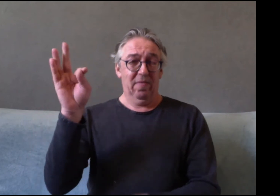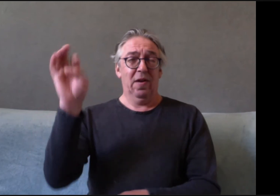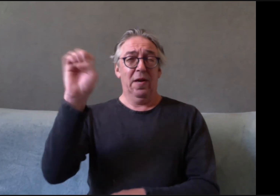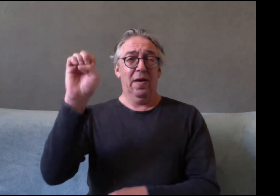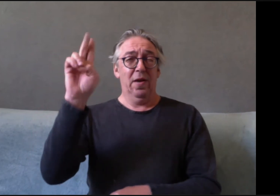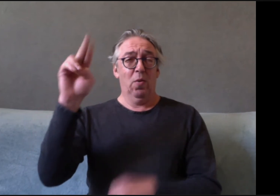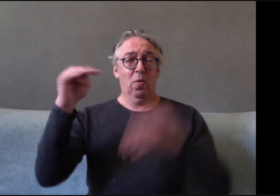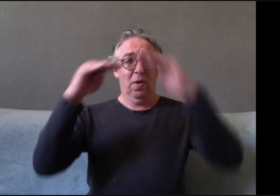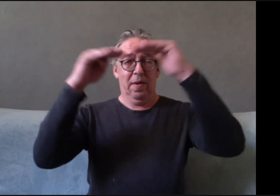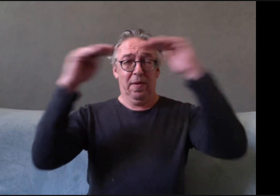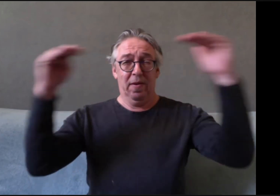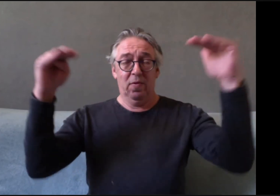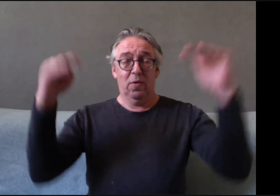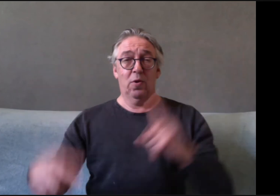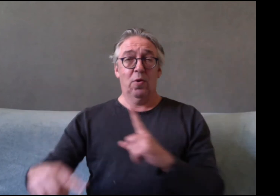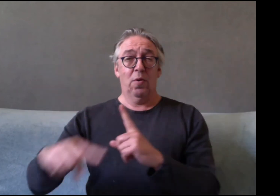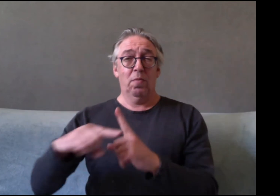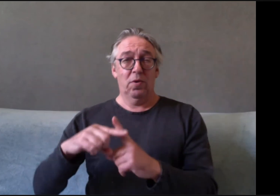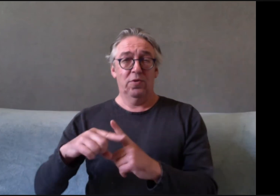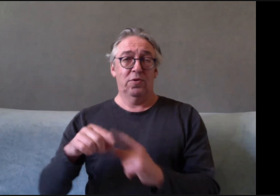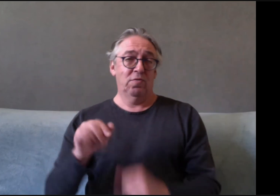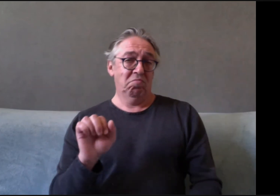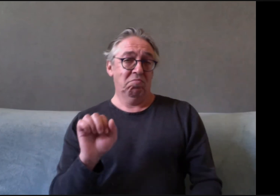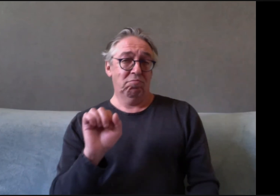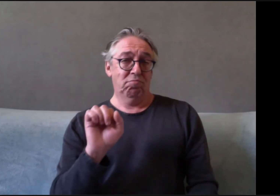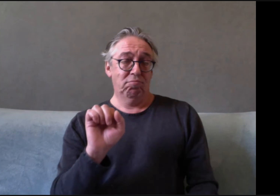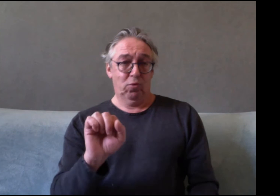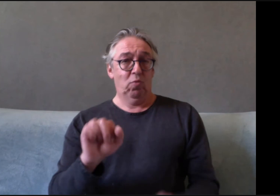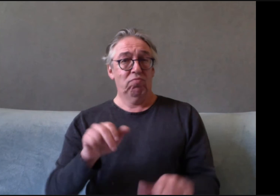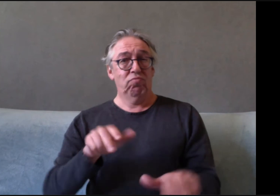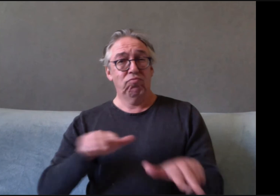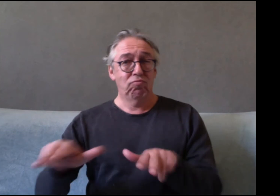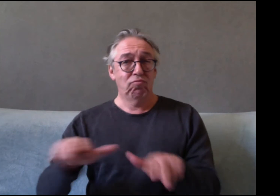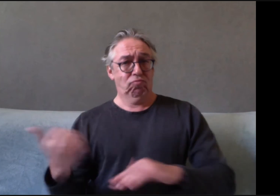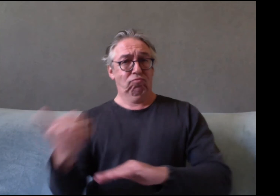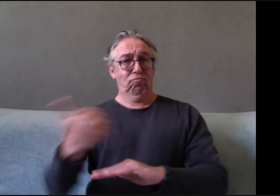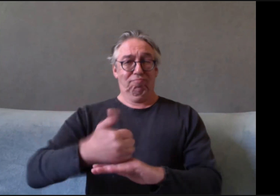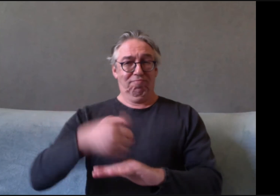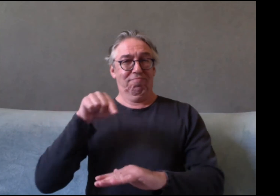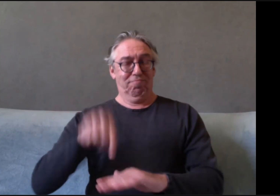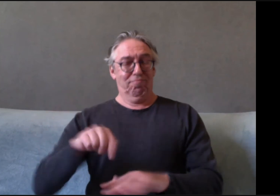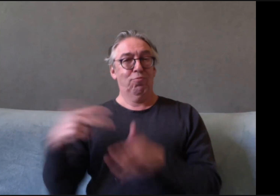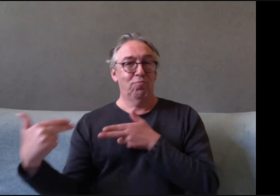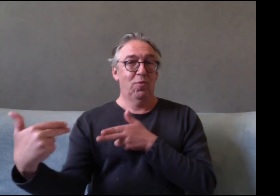I'm going to go quickly, swiftly to a number of points